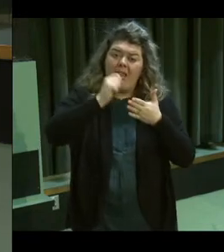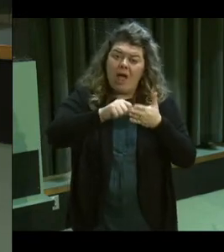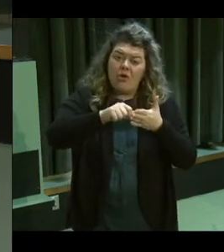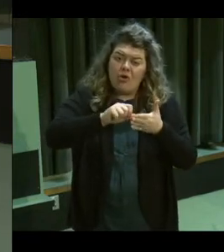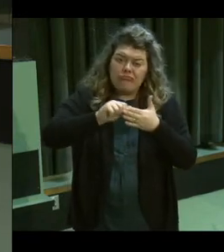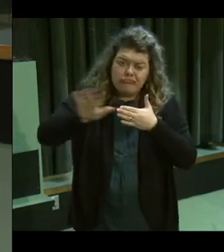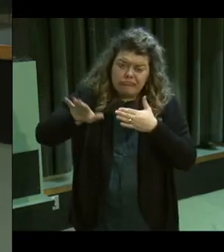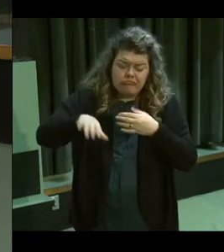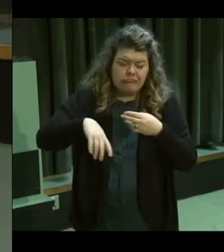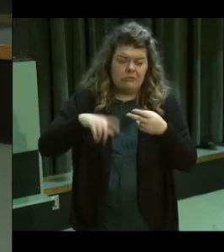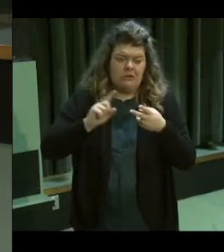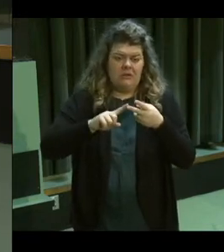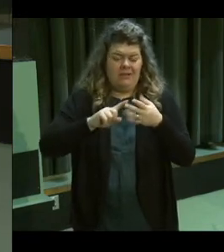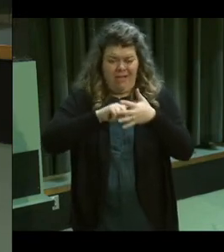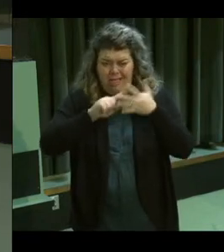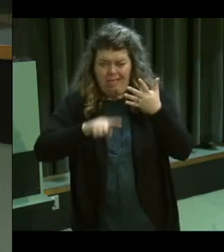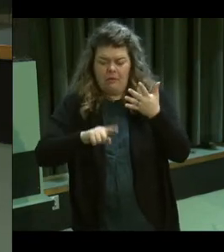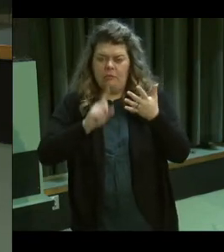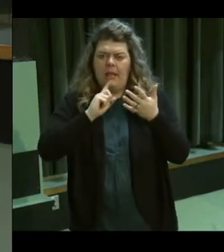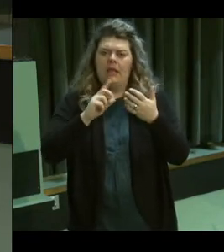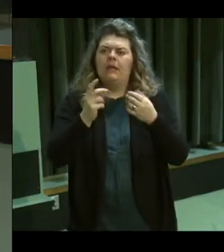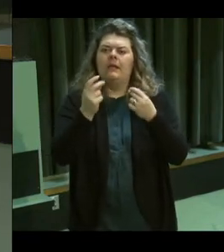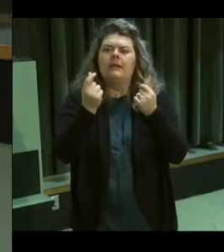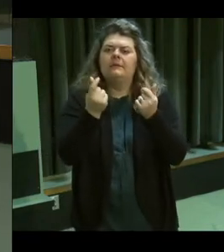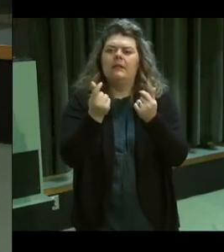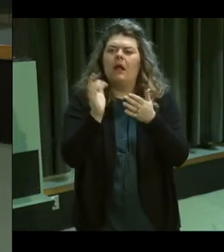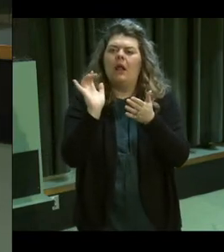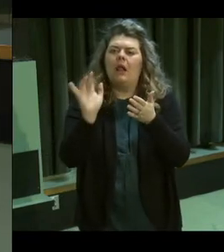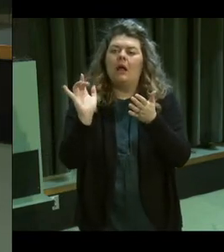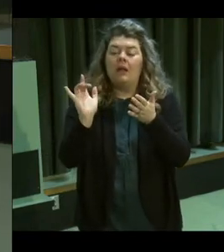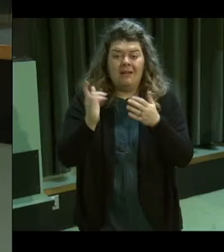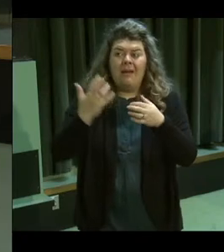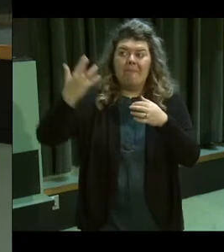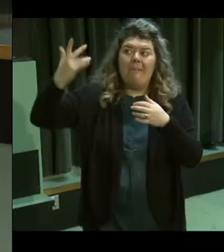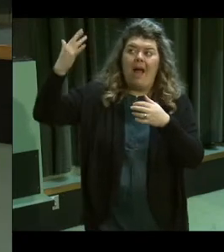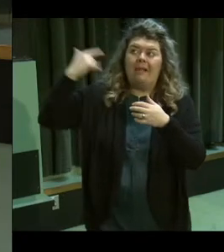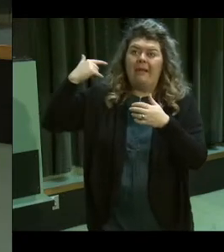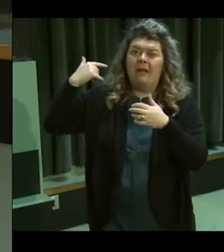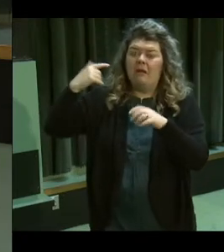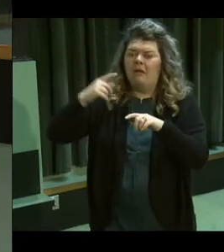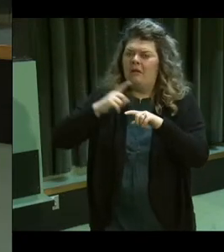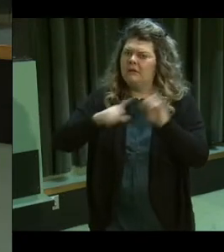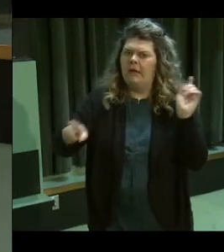it's just like a click or, you